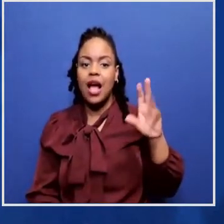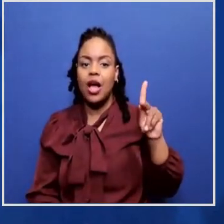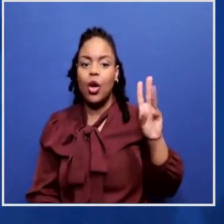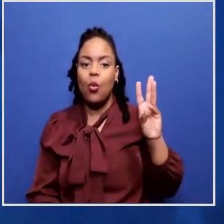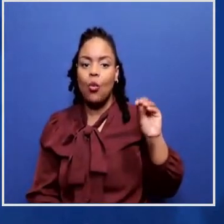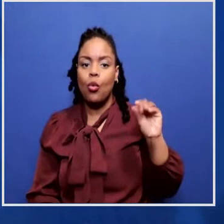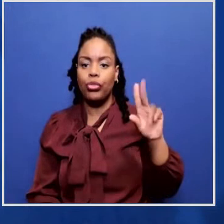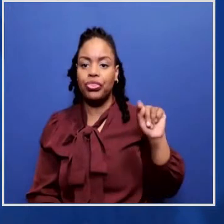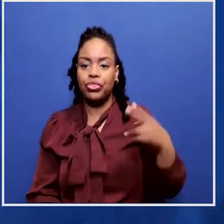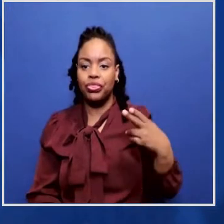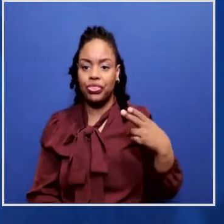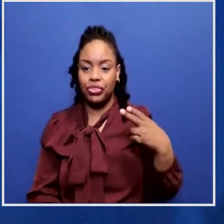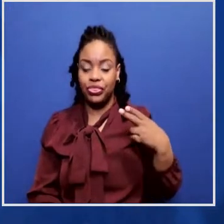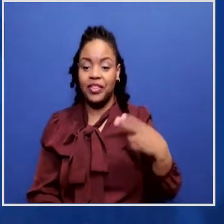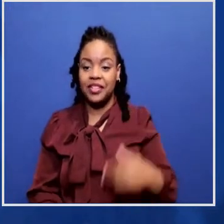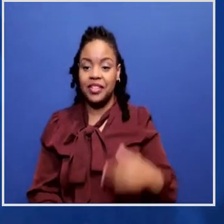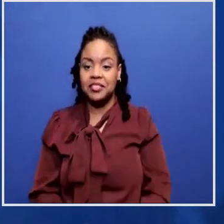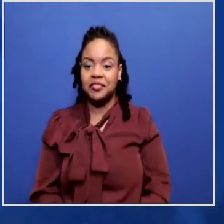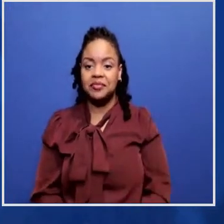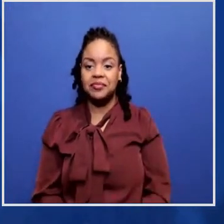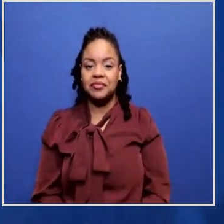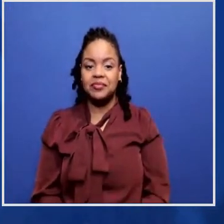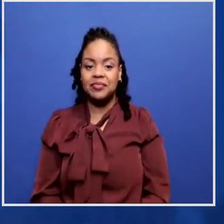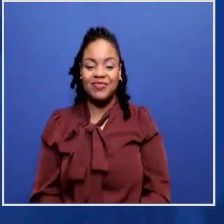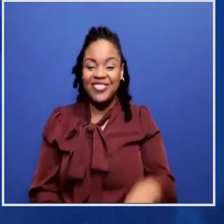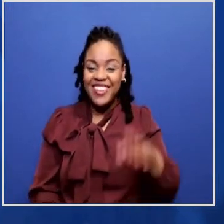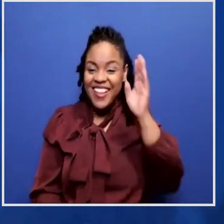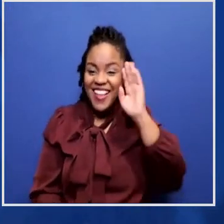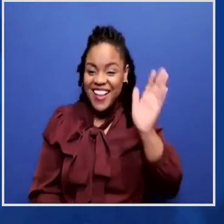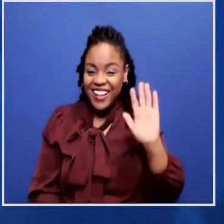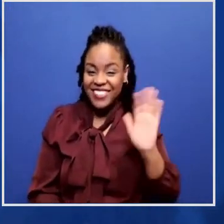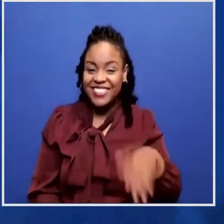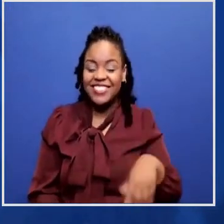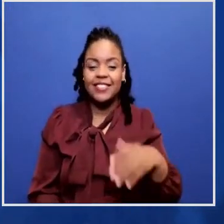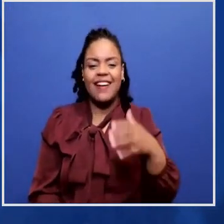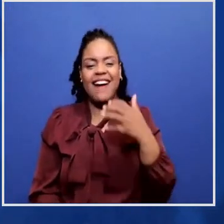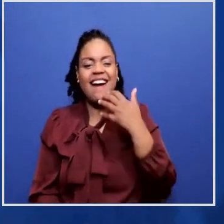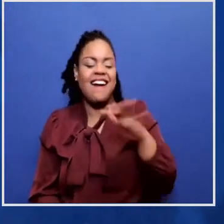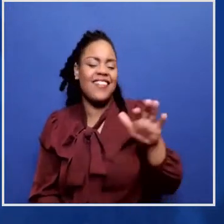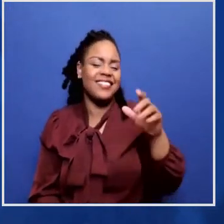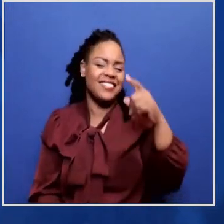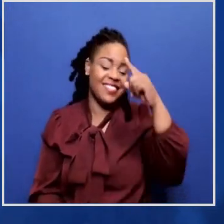SHE INSPIRES HER DAUGHTERS TO